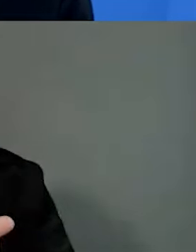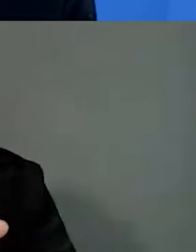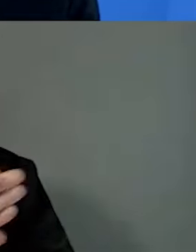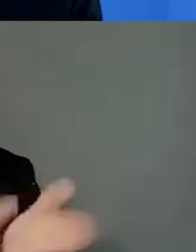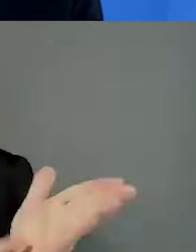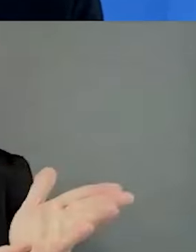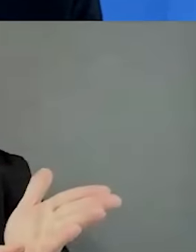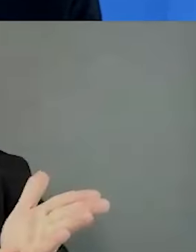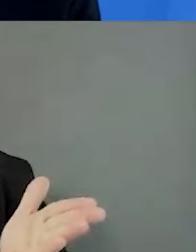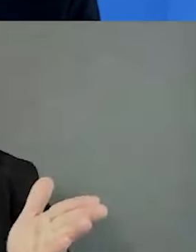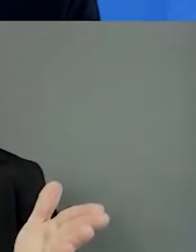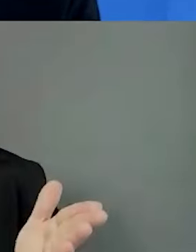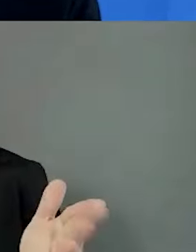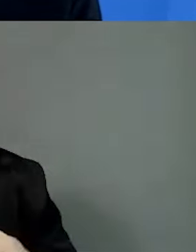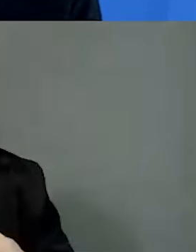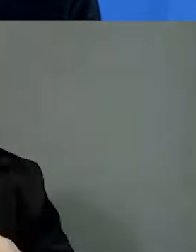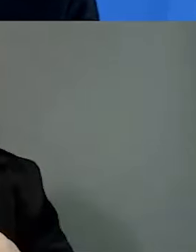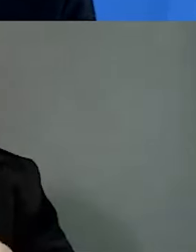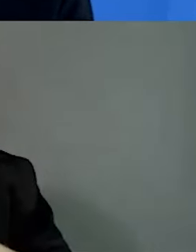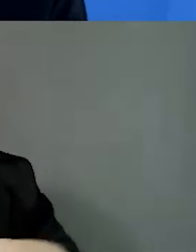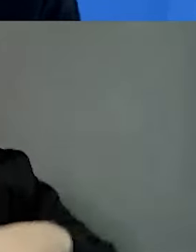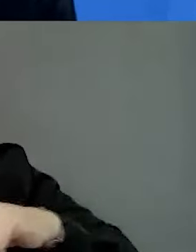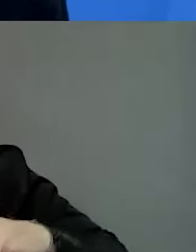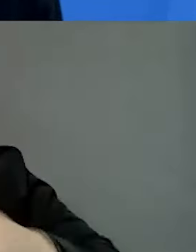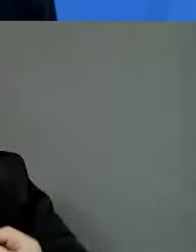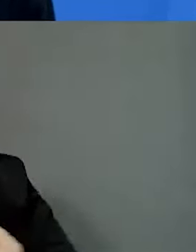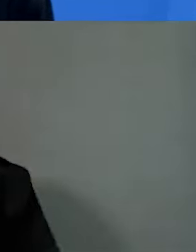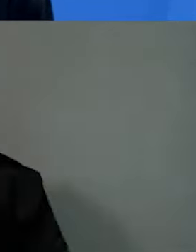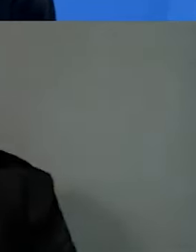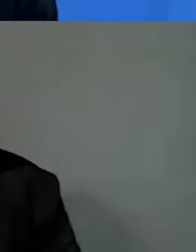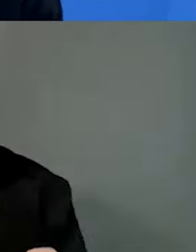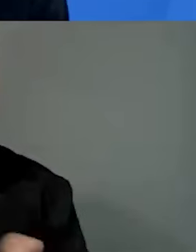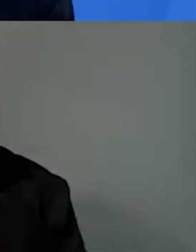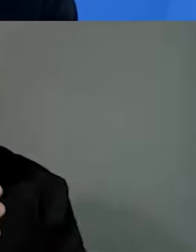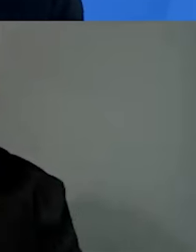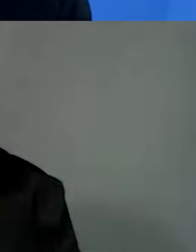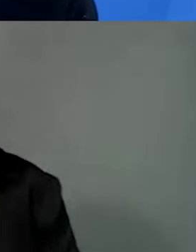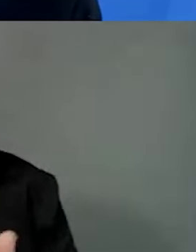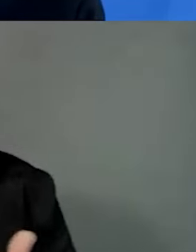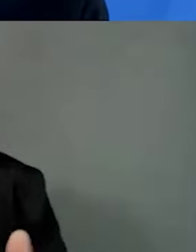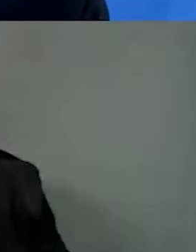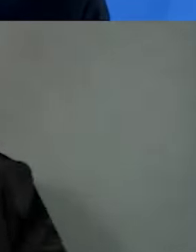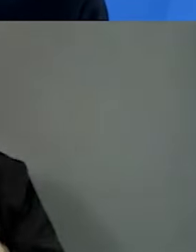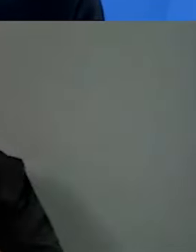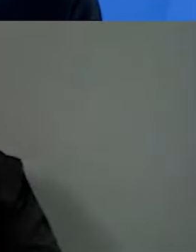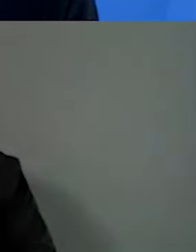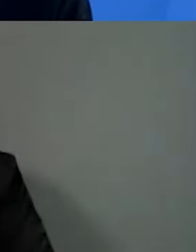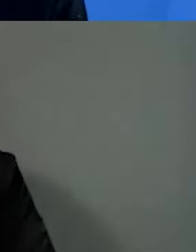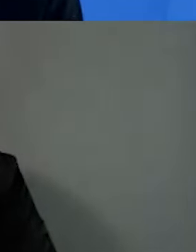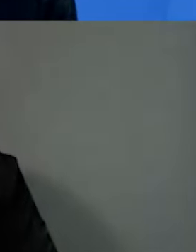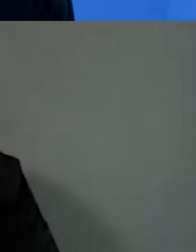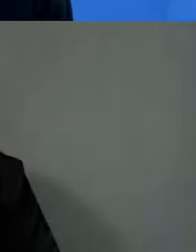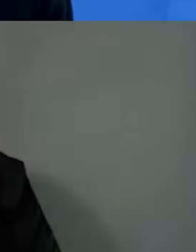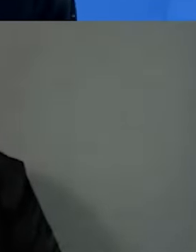Is it the amount that the consultant will receive or is it the award amount that the institution will receive from NSF?